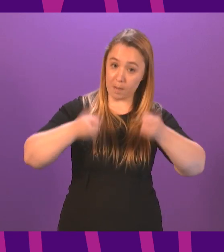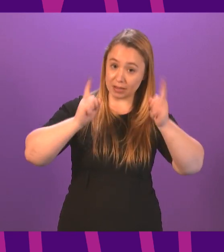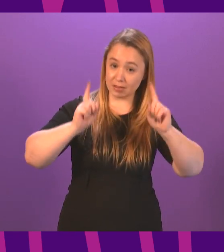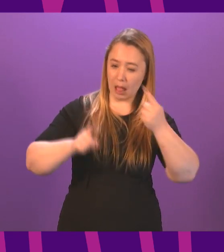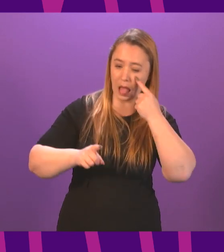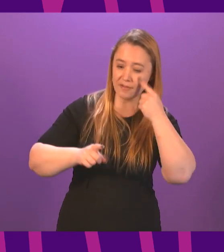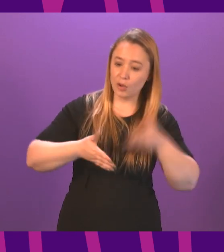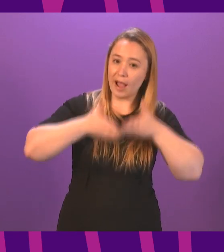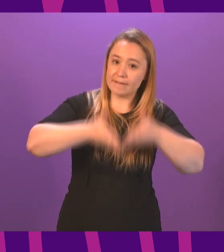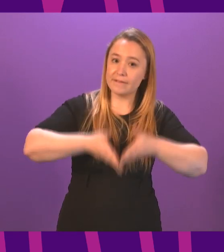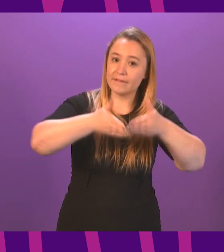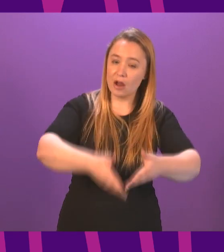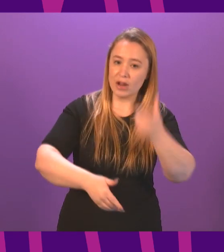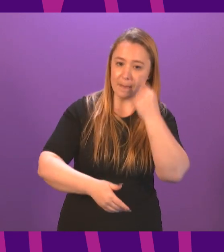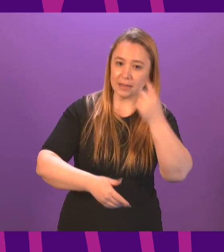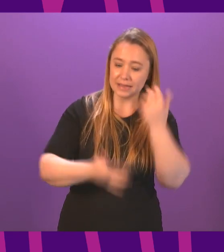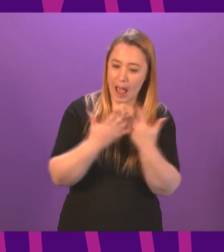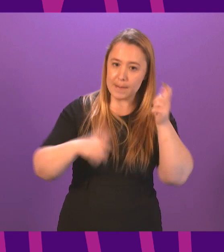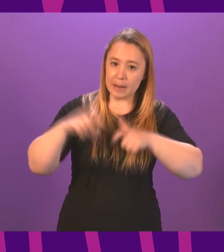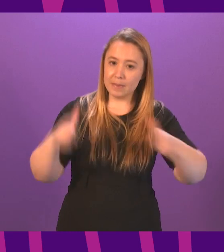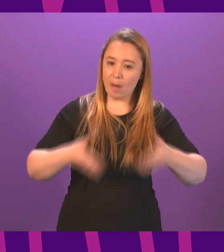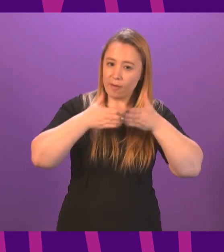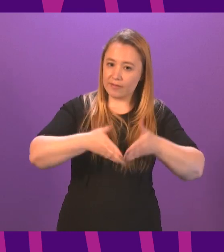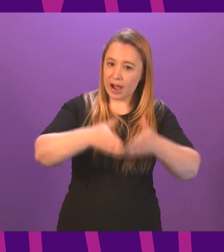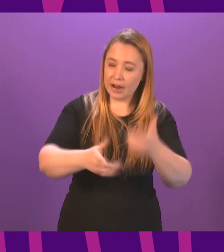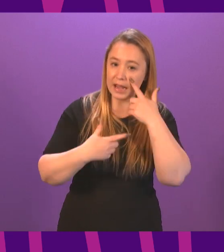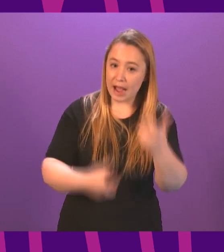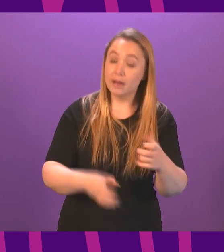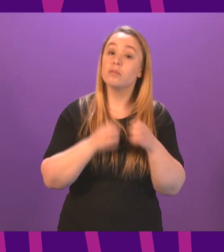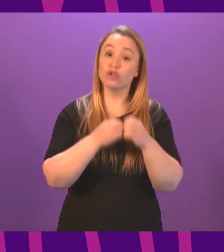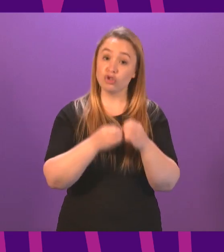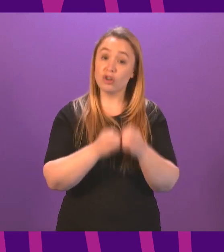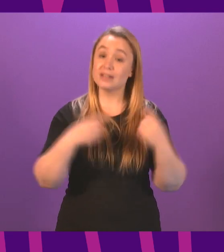I want to be clear that students will be able to go home at Christmas. However, we ask them